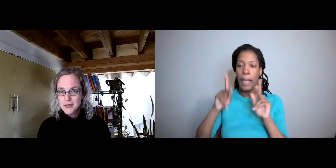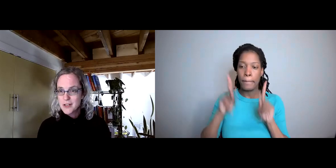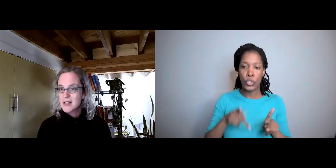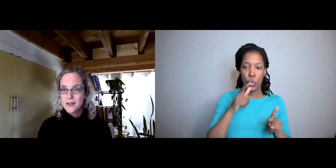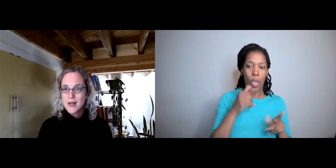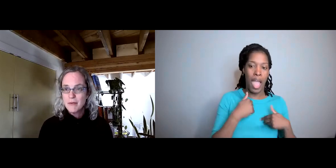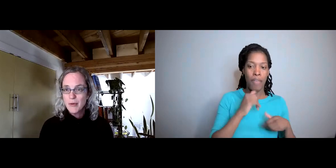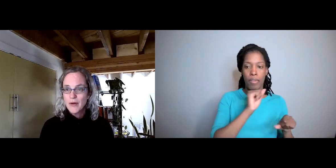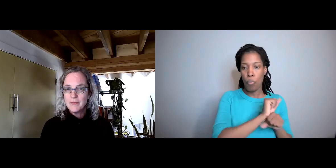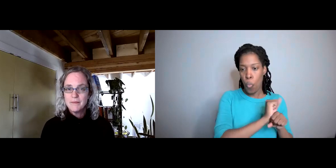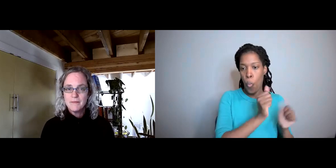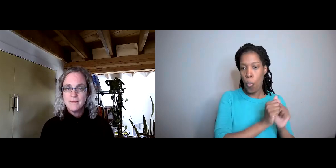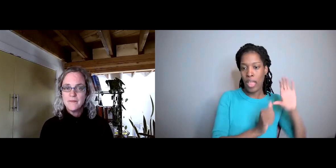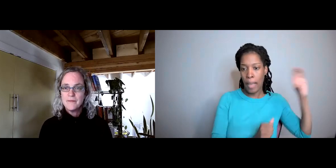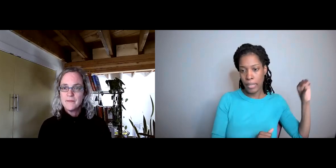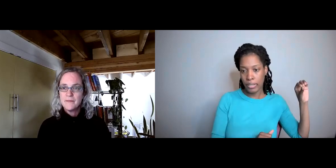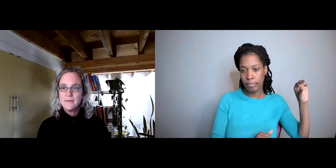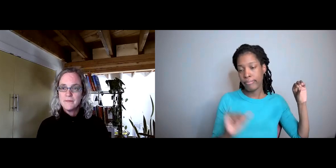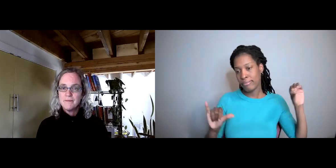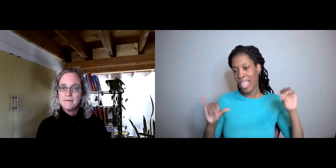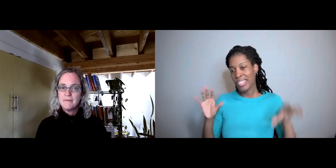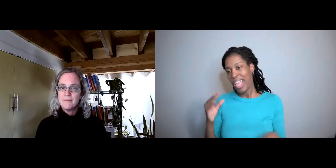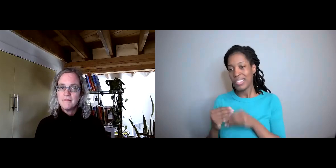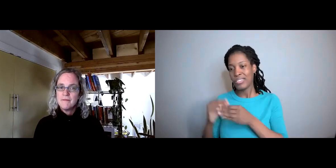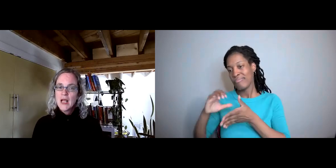you're self-employed.